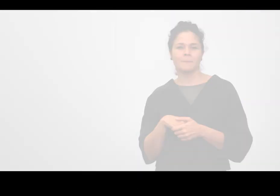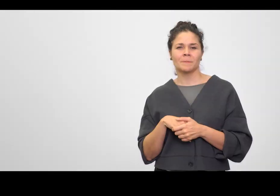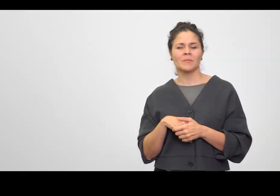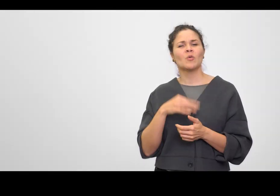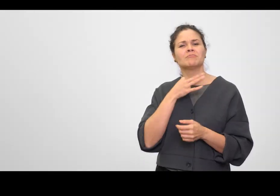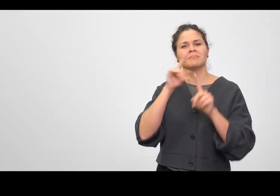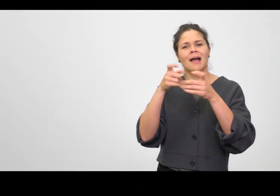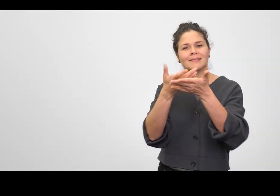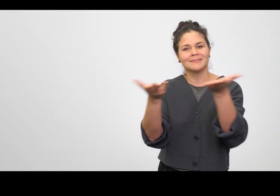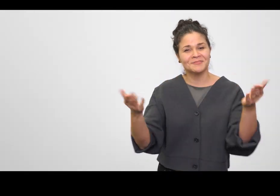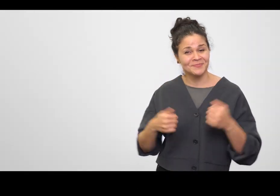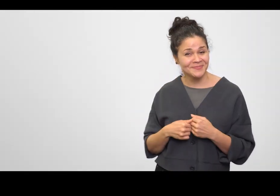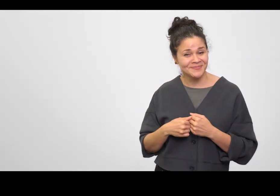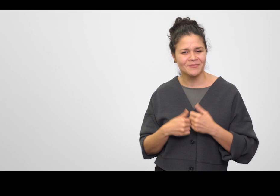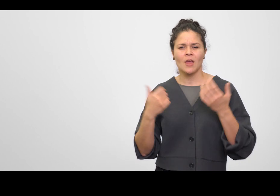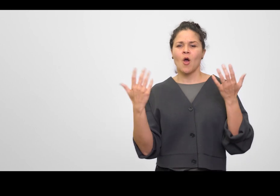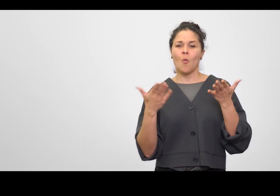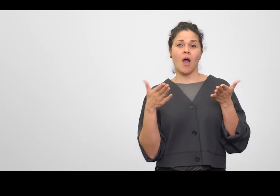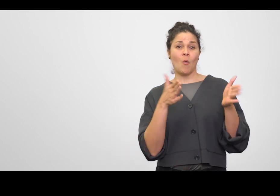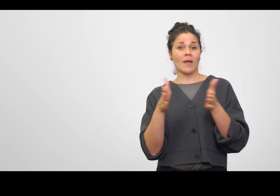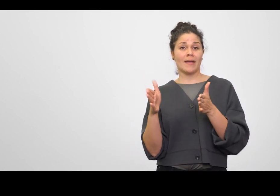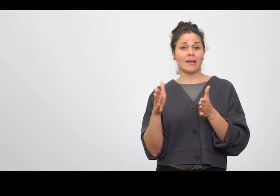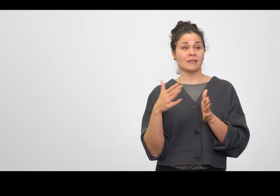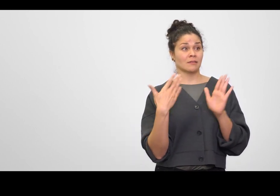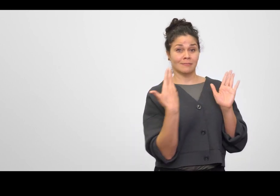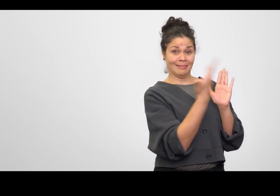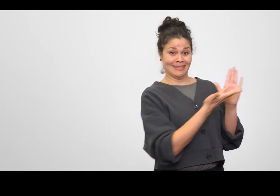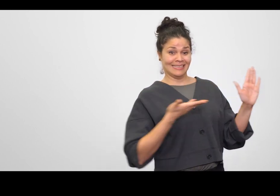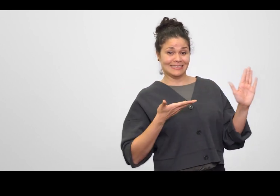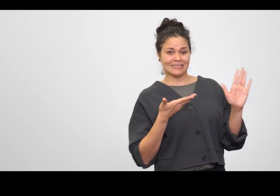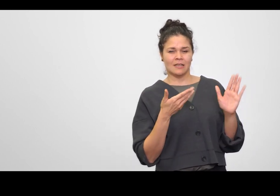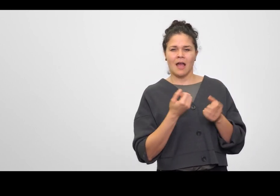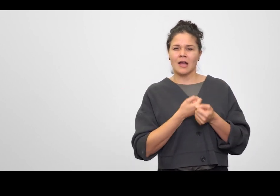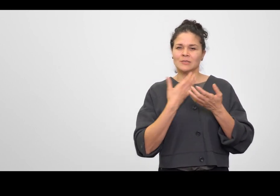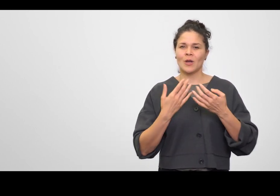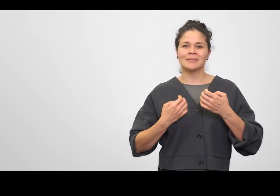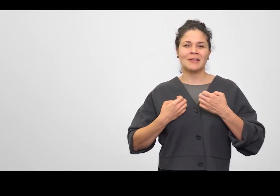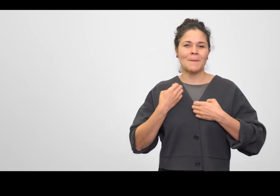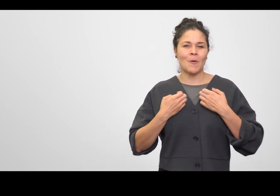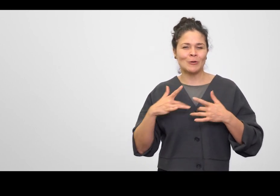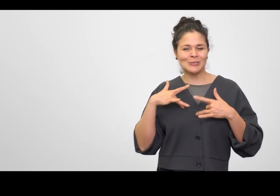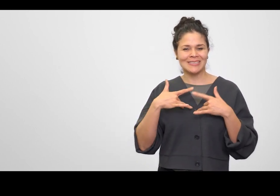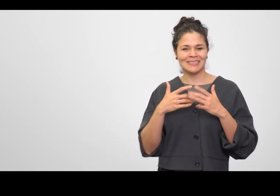In what ways does this work express emotion